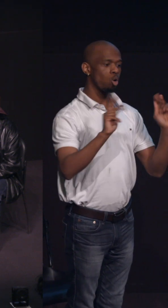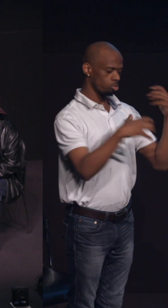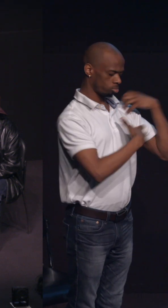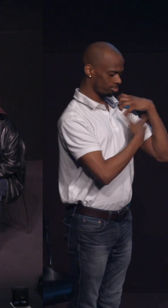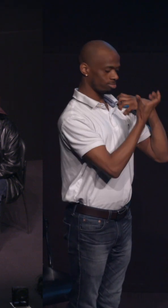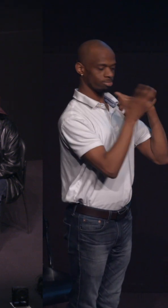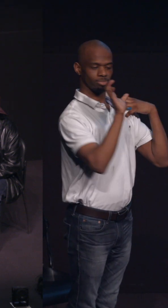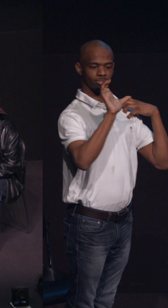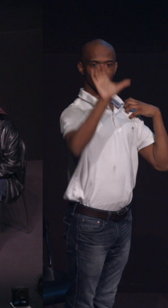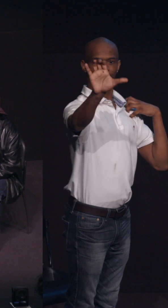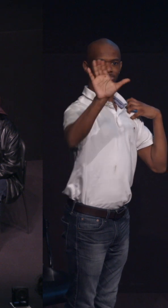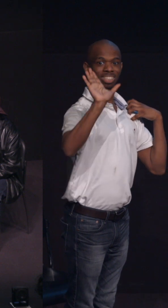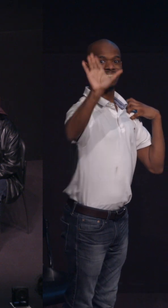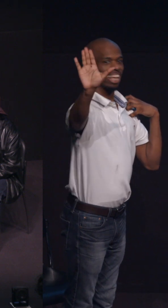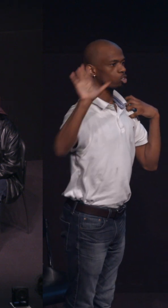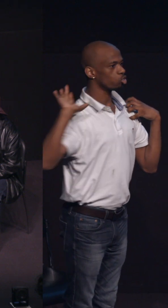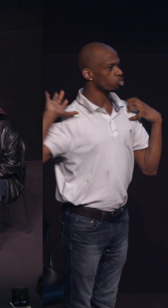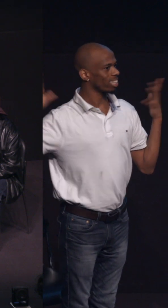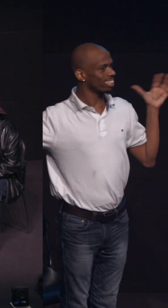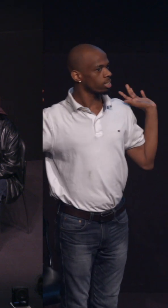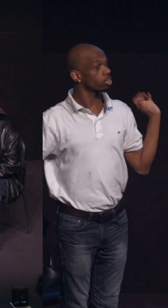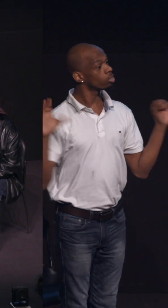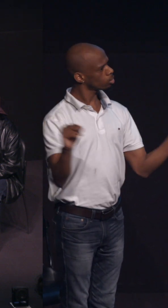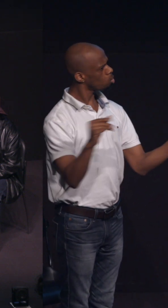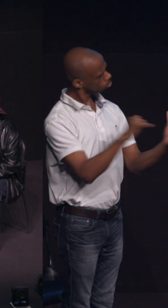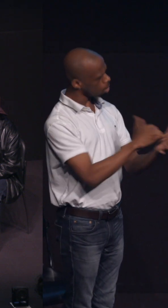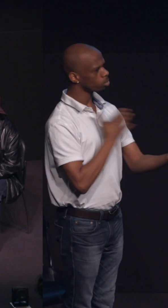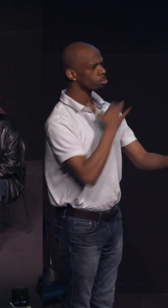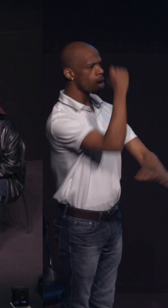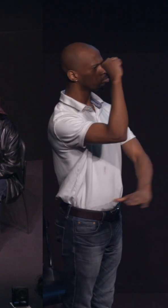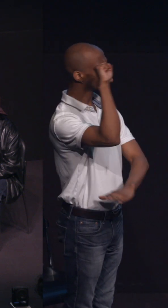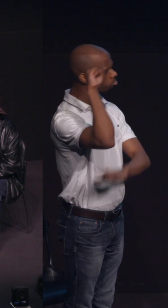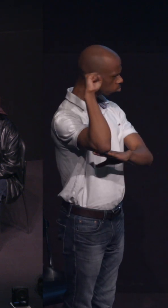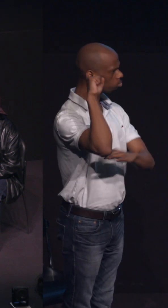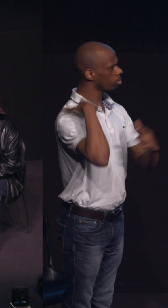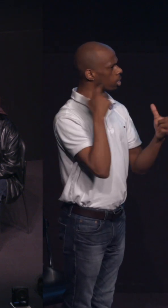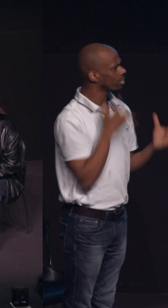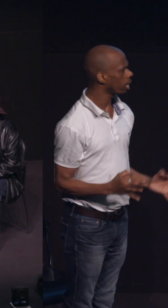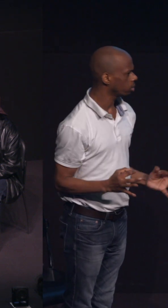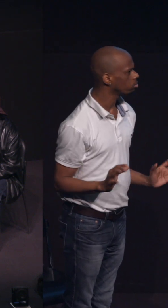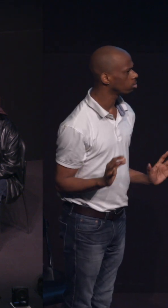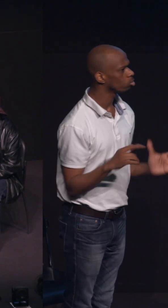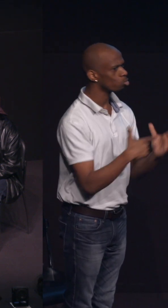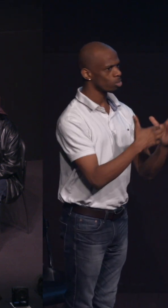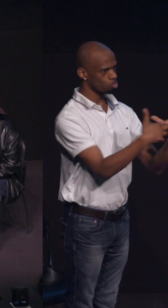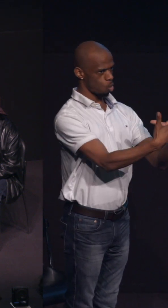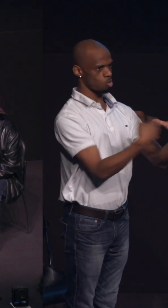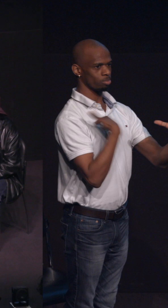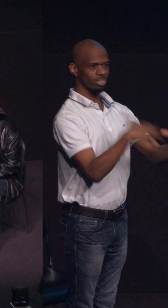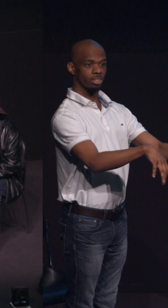And that's kind of the stand I made, becoming an urban farmer.